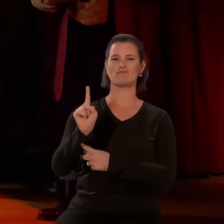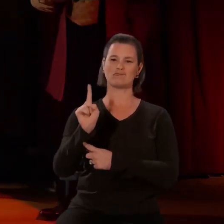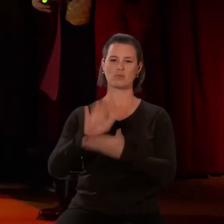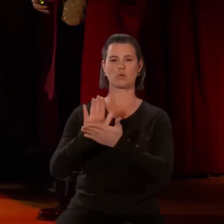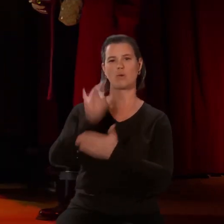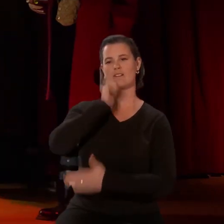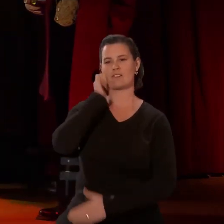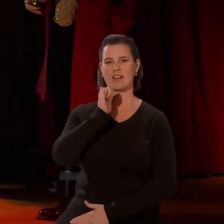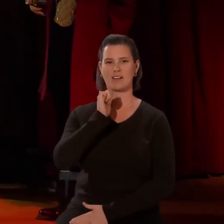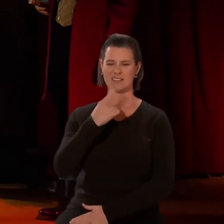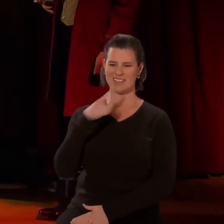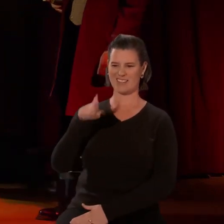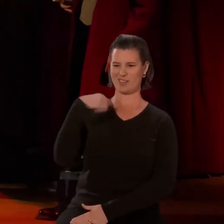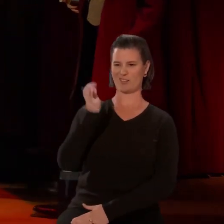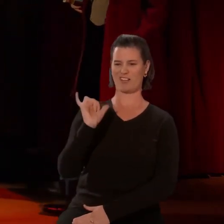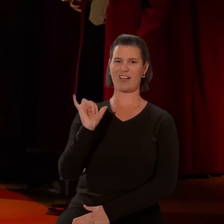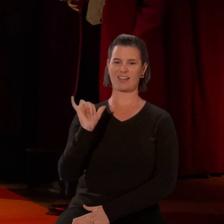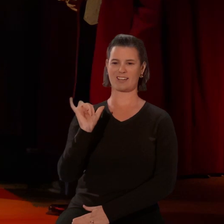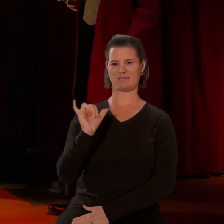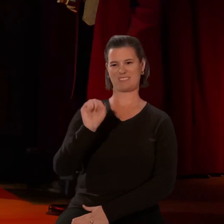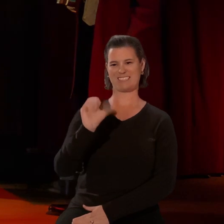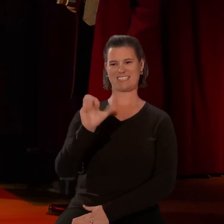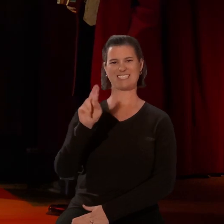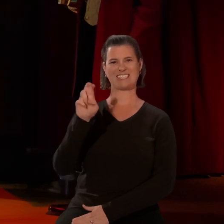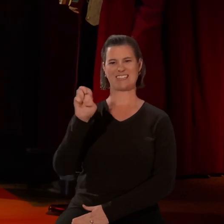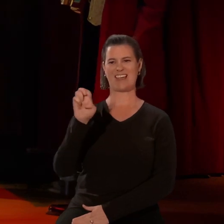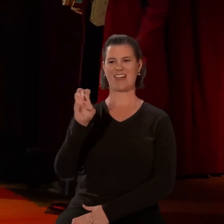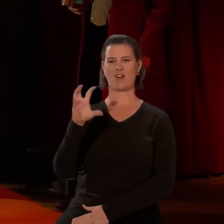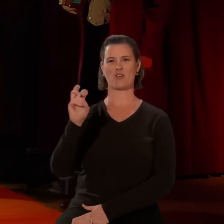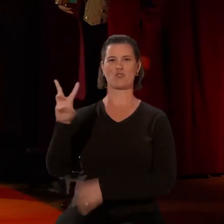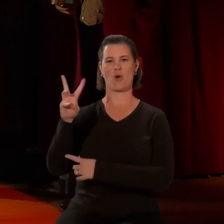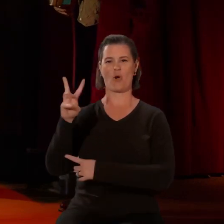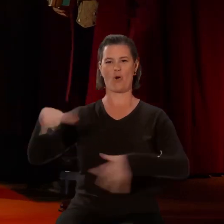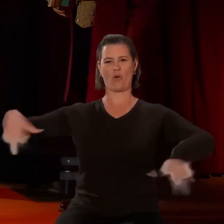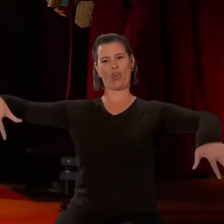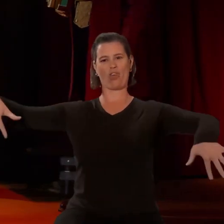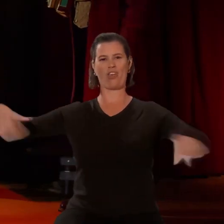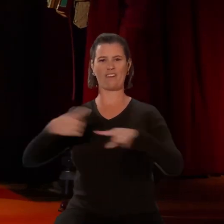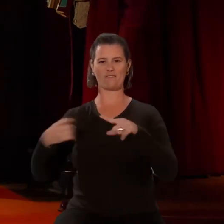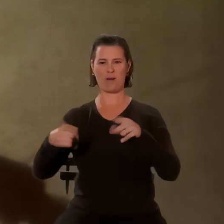They said he looked like one of them scarecrows escaped from the field. [child 1] He's so skinny!